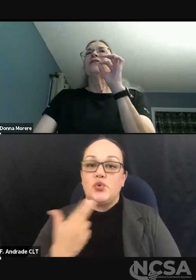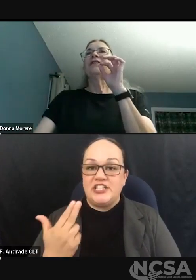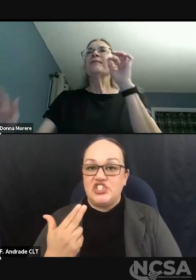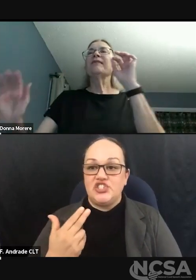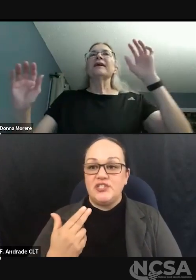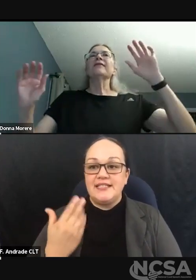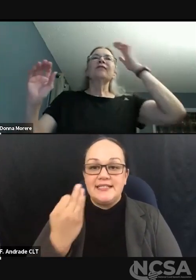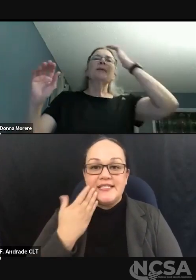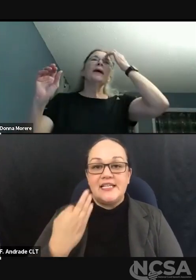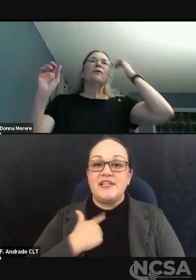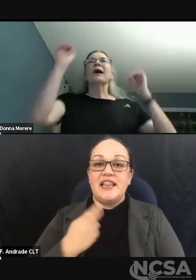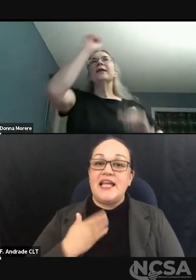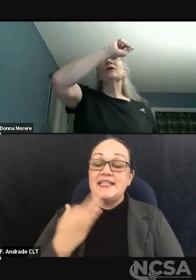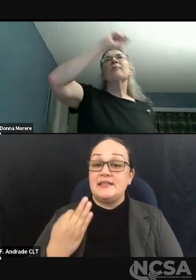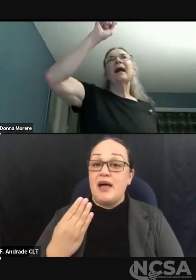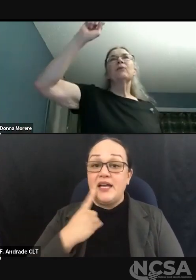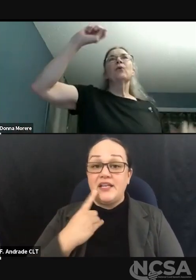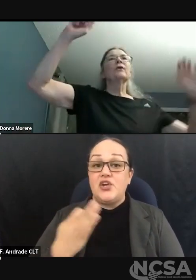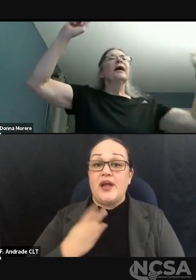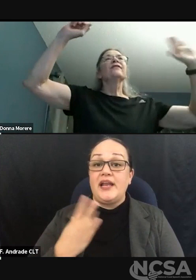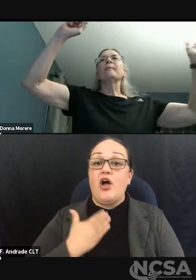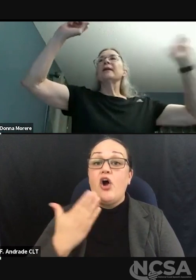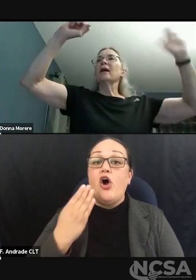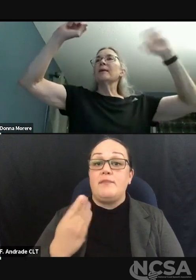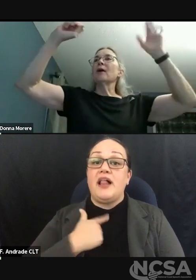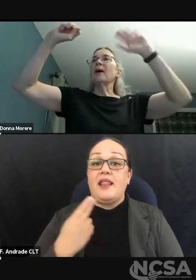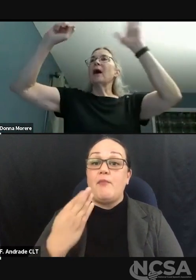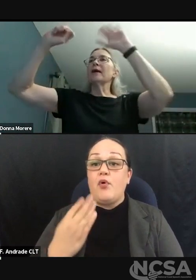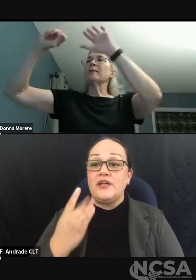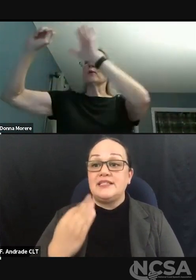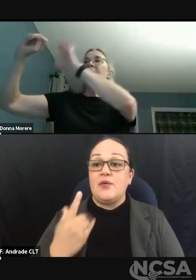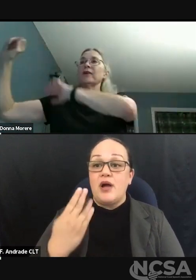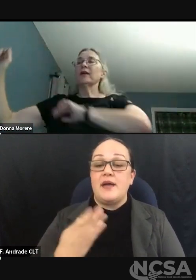seems like it's somebody writing on a blackboard, and somebody coming up behind them erasing it.